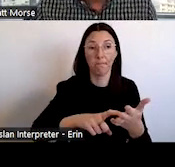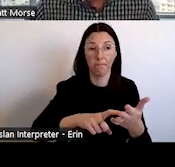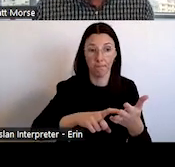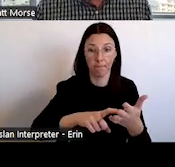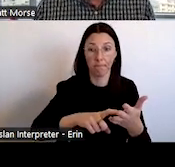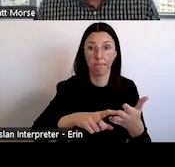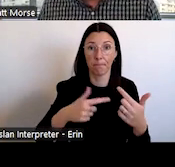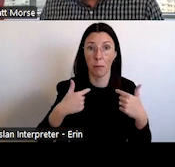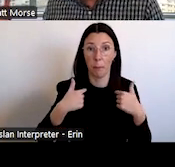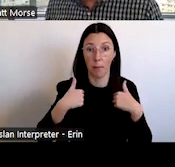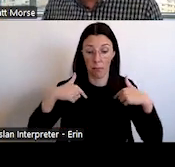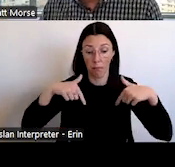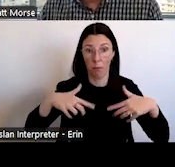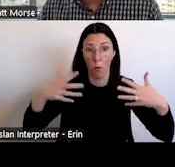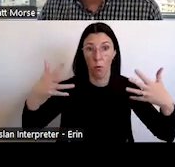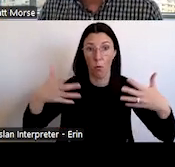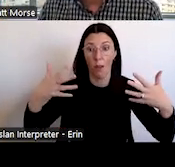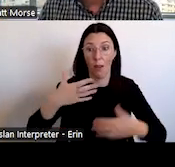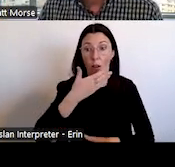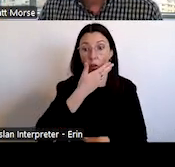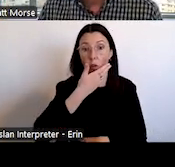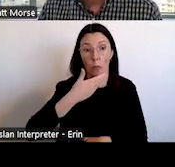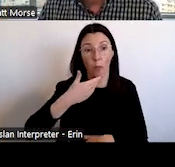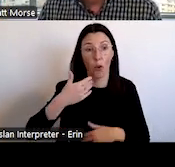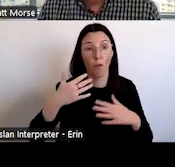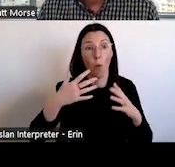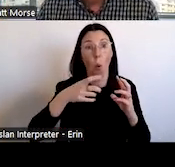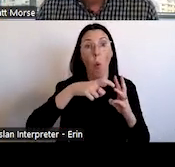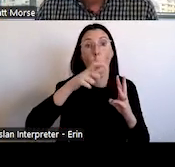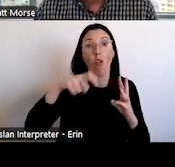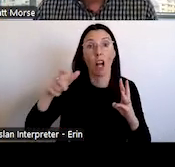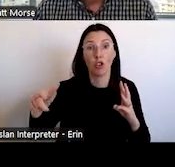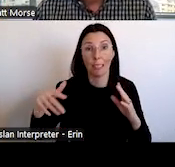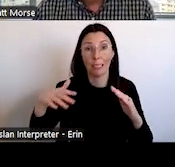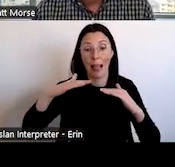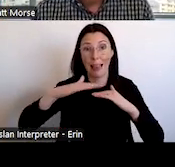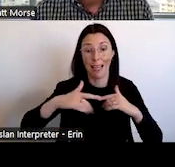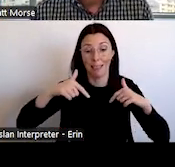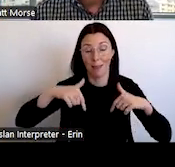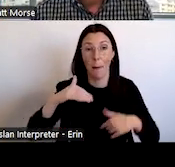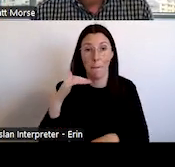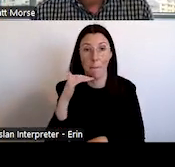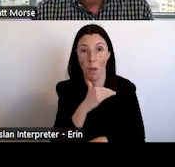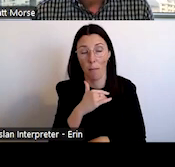I am joining you from a beautiful Wurundjeri land today here in Melbourne, and pay my respects to